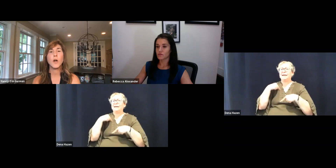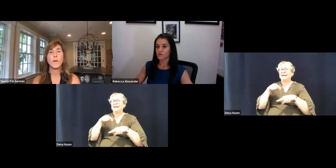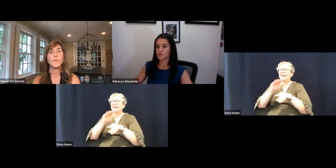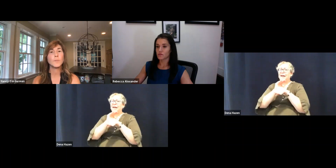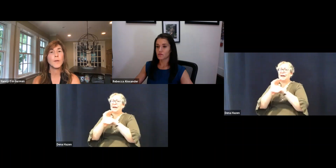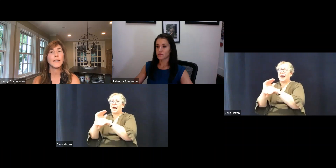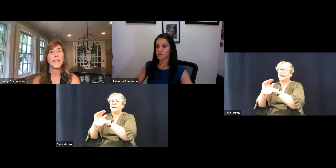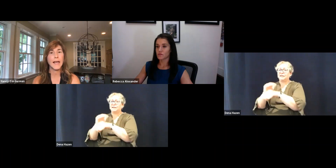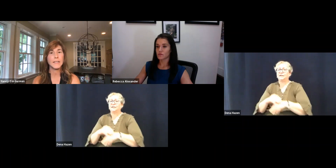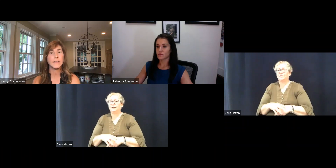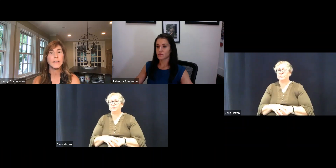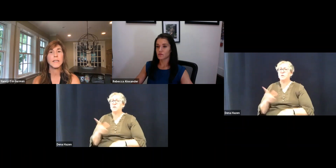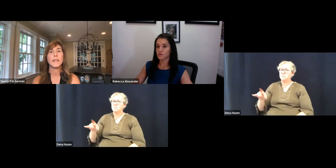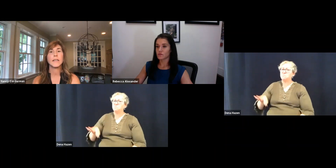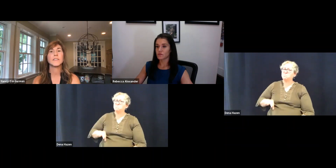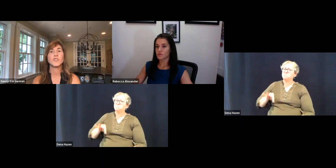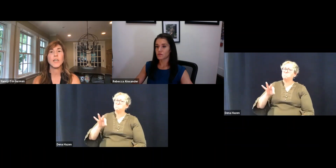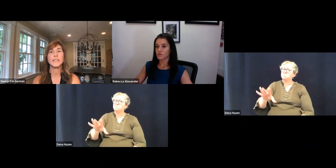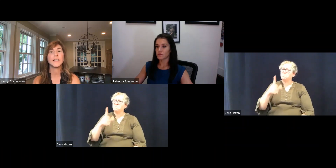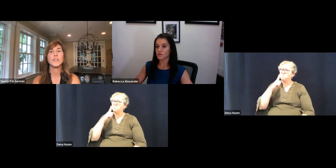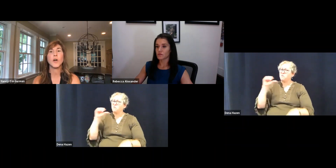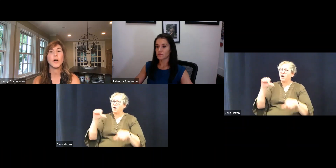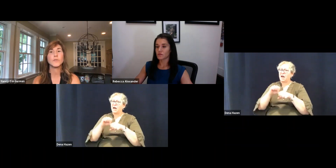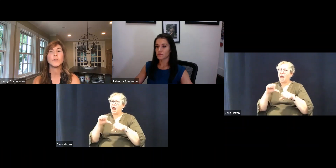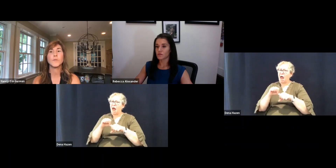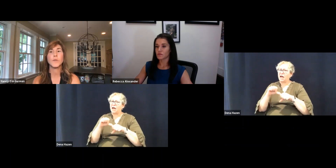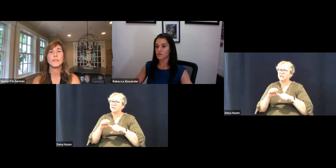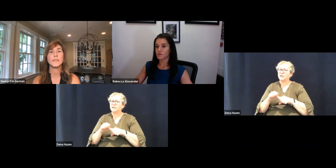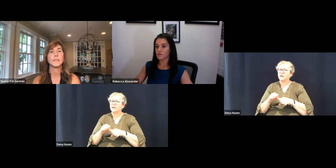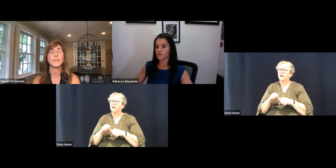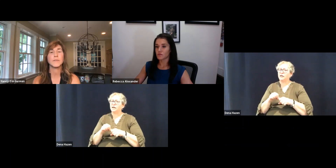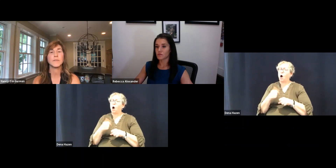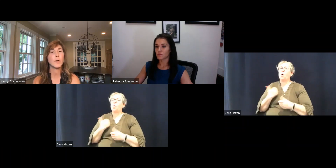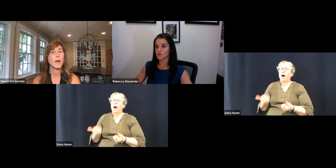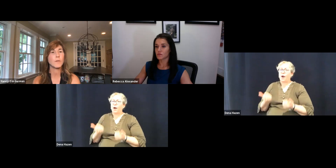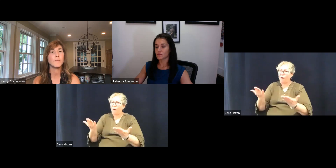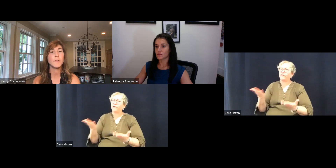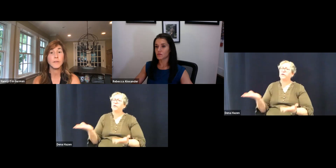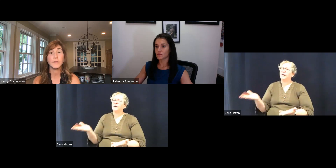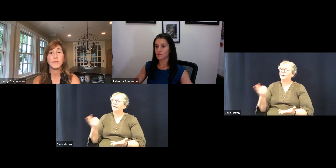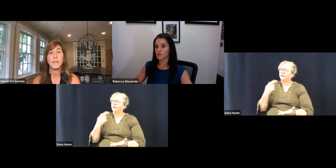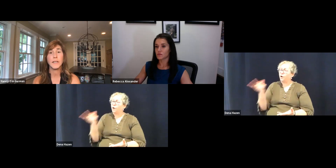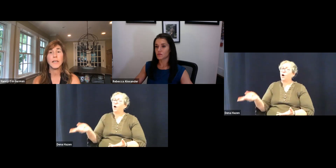We offer to pay gas, and suggest that he talk to his friends to let them know how he feels.